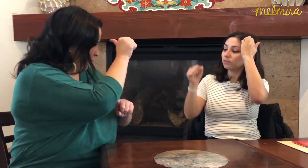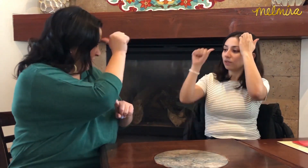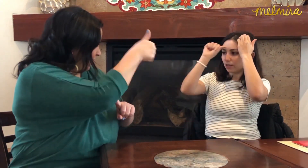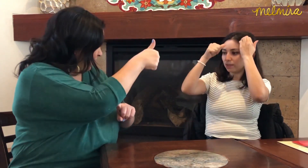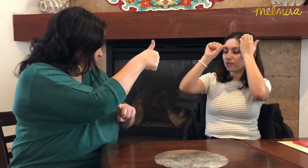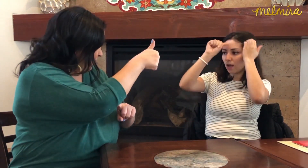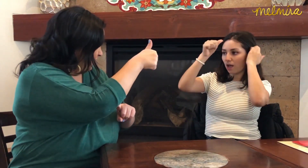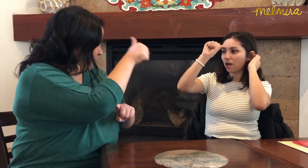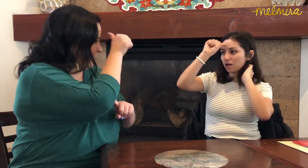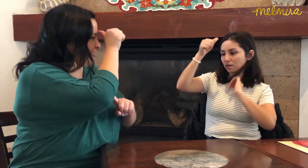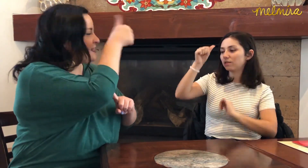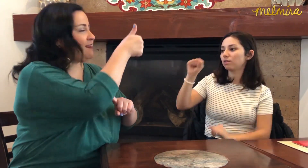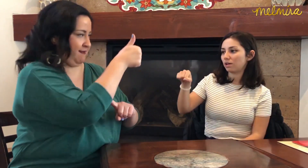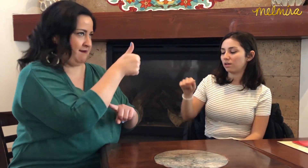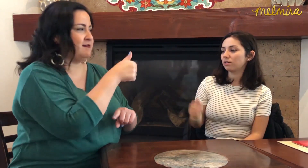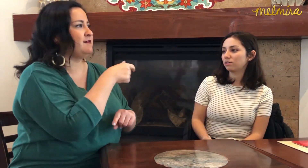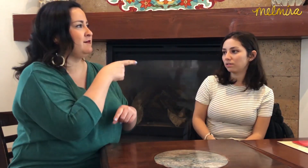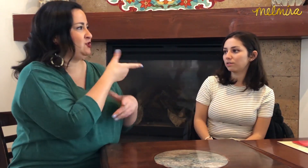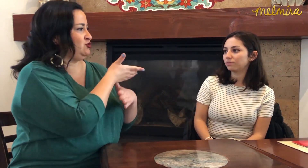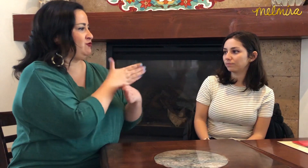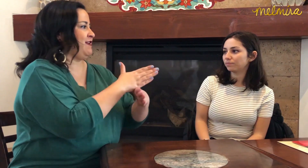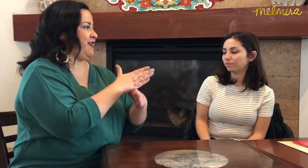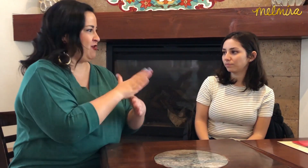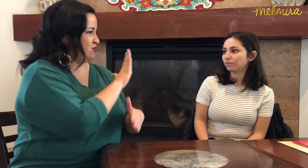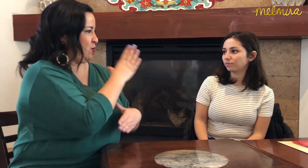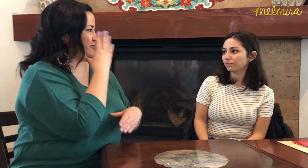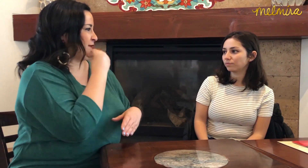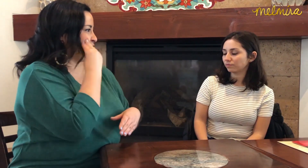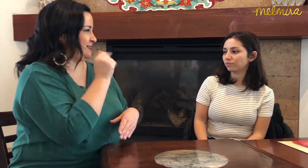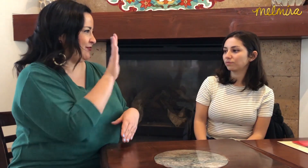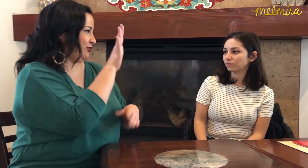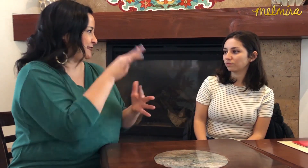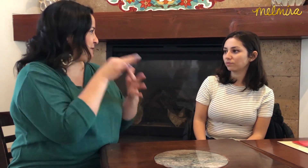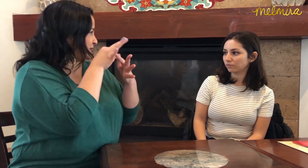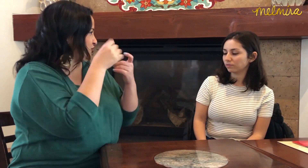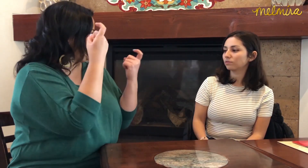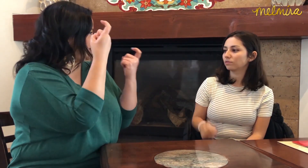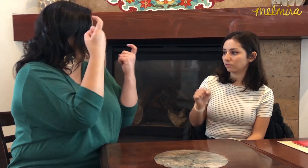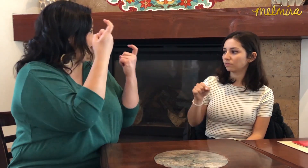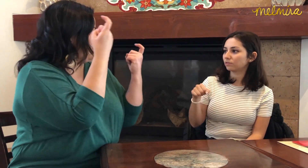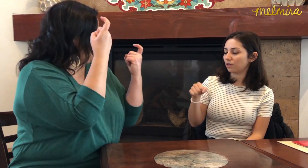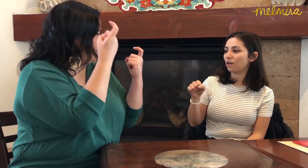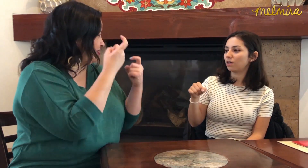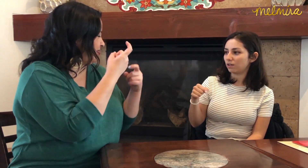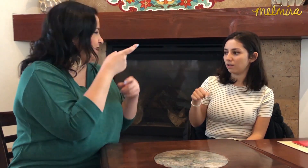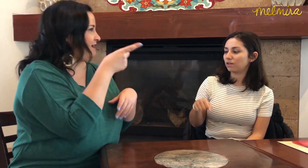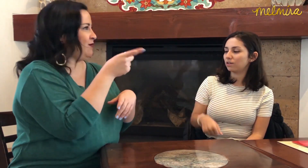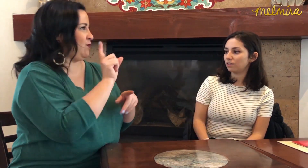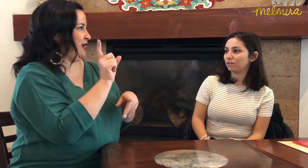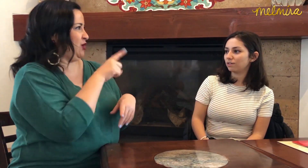India. India, so you shared your experience at a festival. Yes.